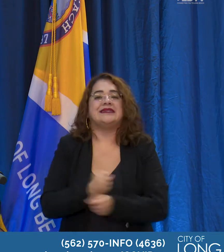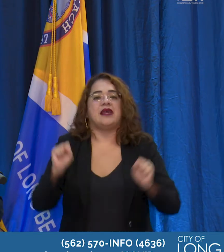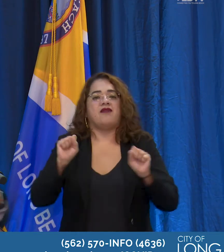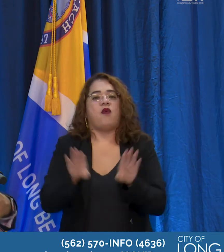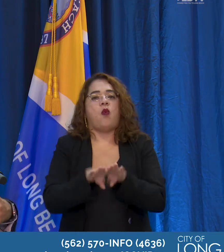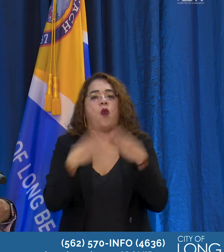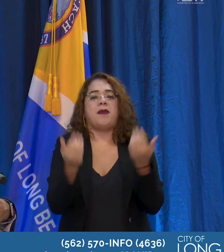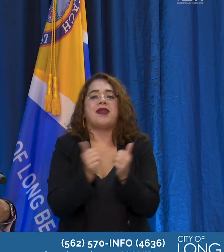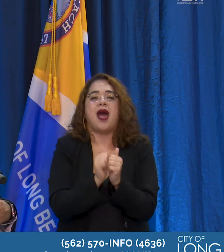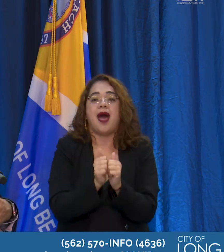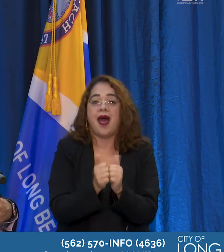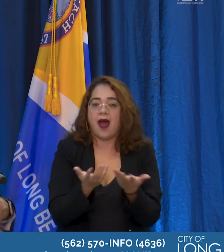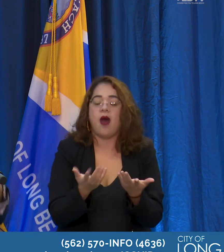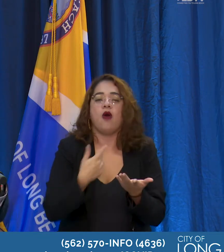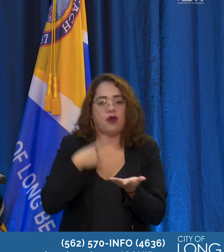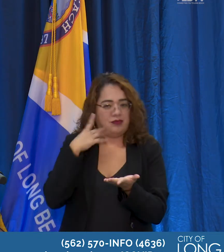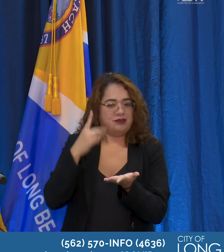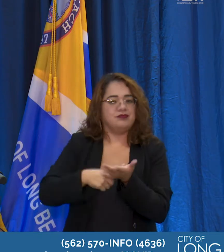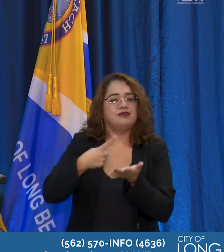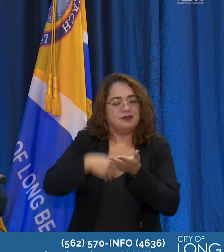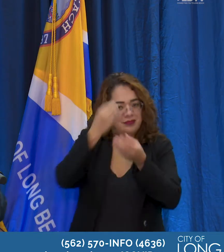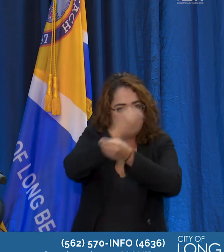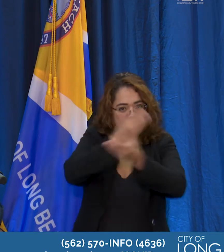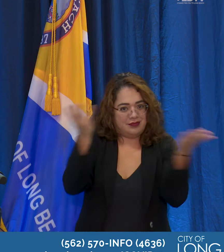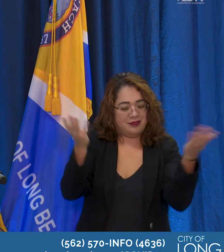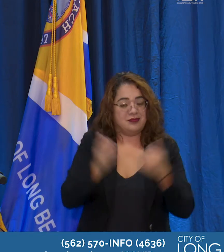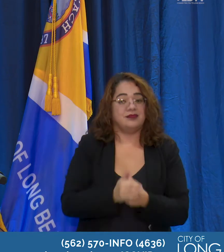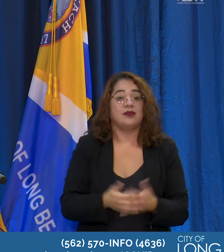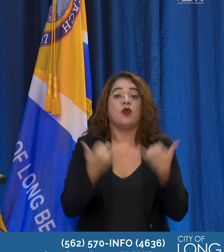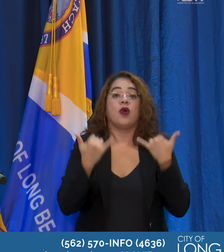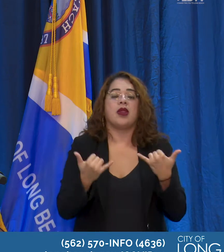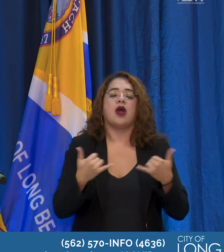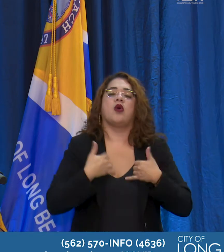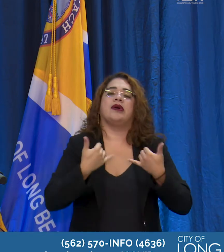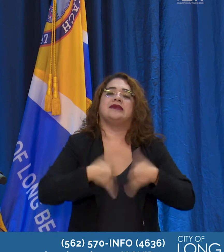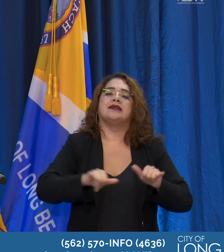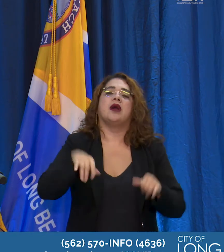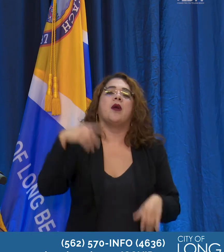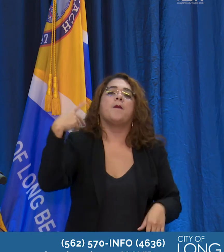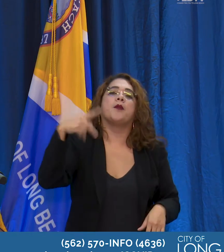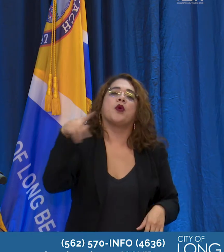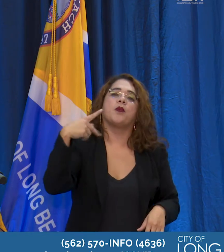purple tier until the city moves into the red tier